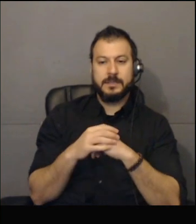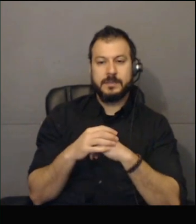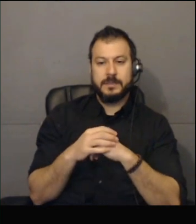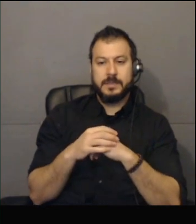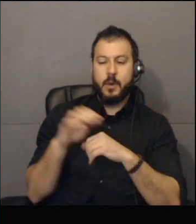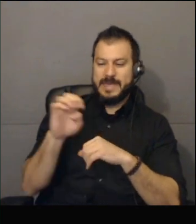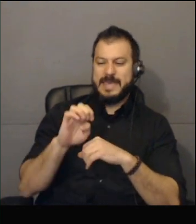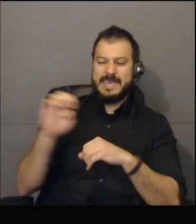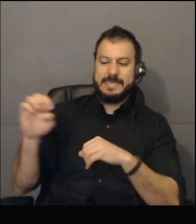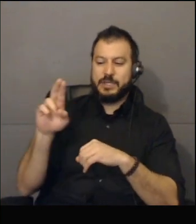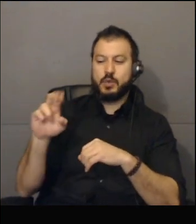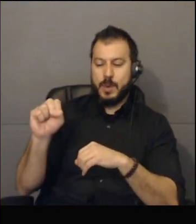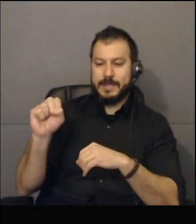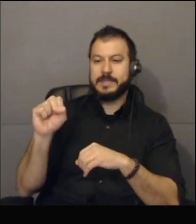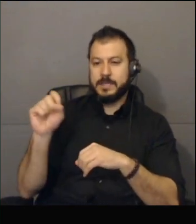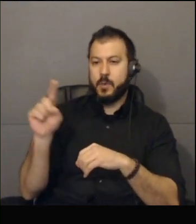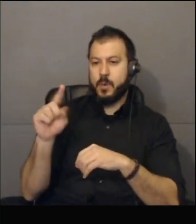Services 4 and the standby is 2.